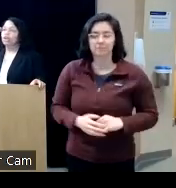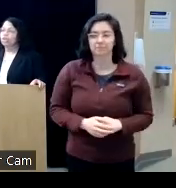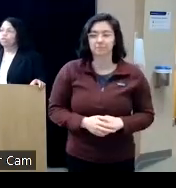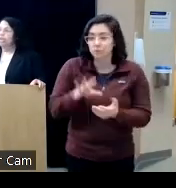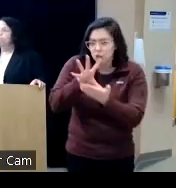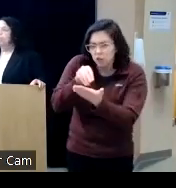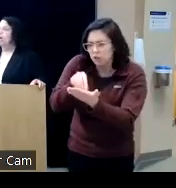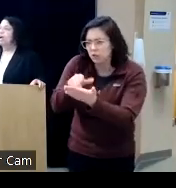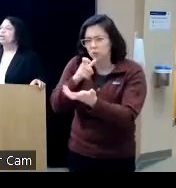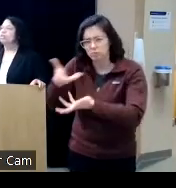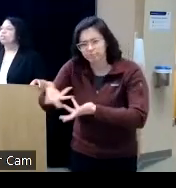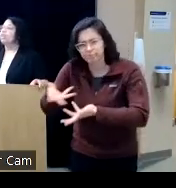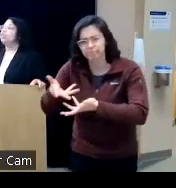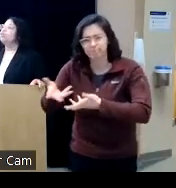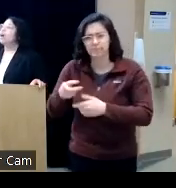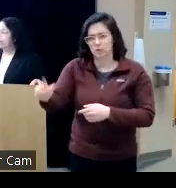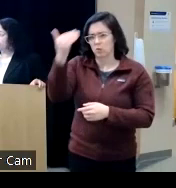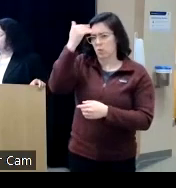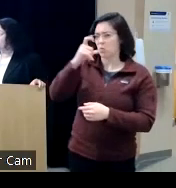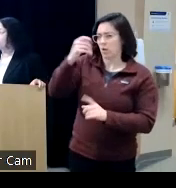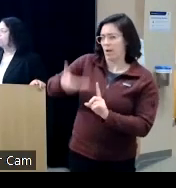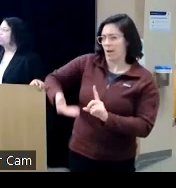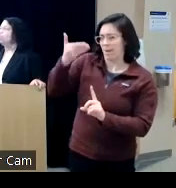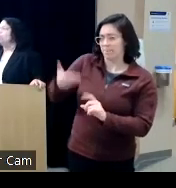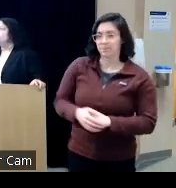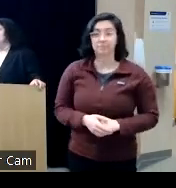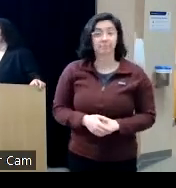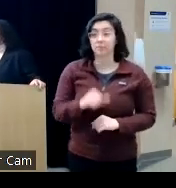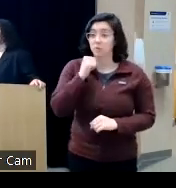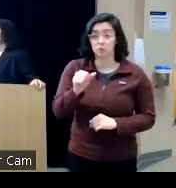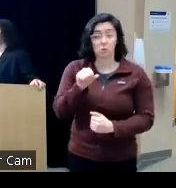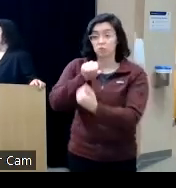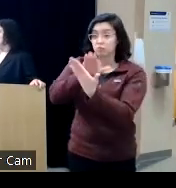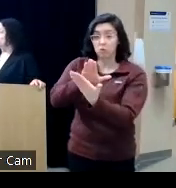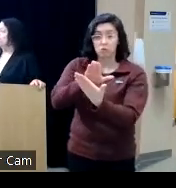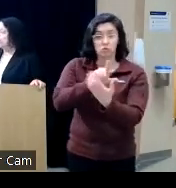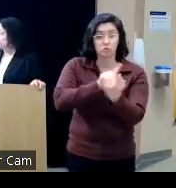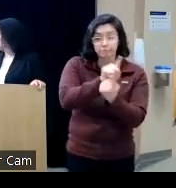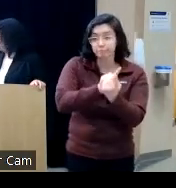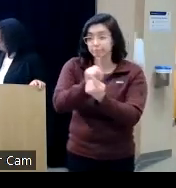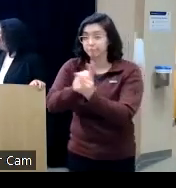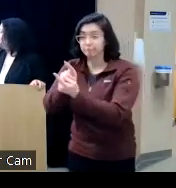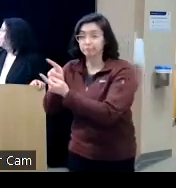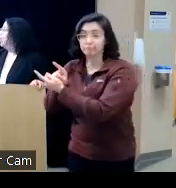learn who the people are so they know who I am I don't approach individuals to engage in research